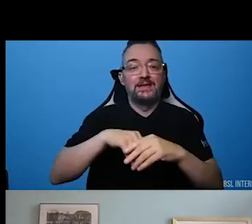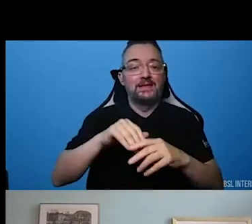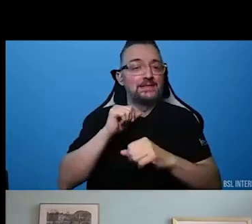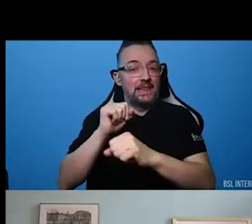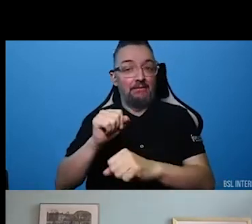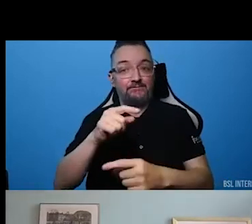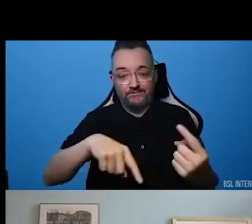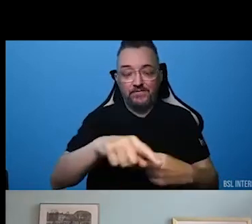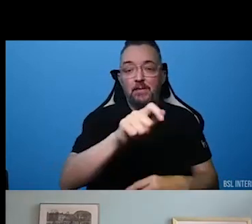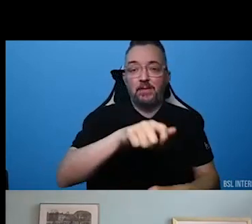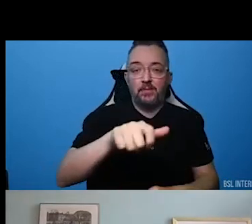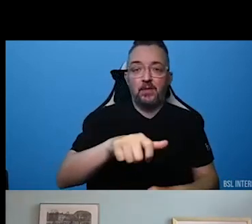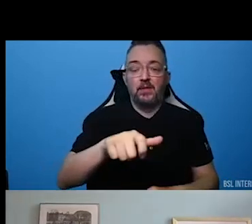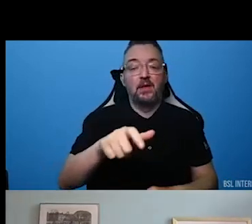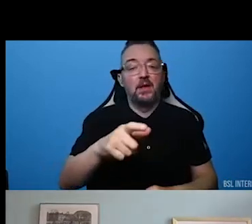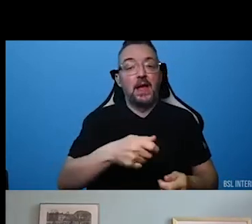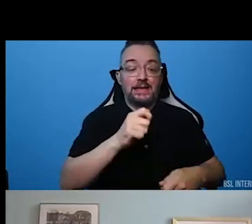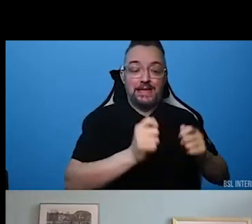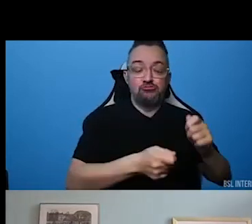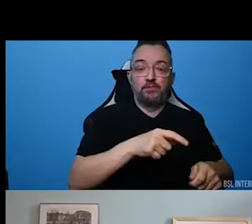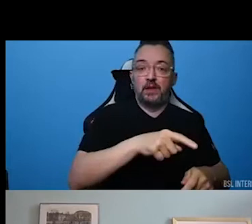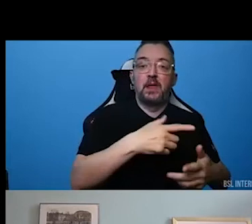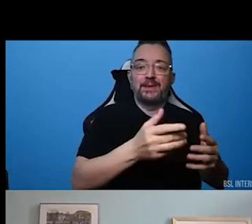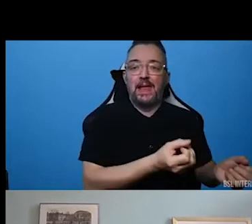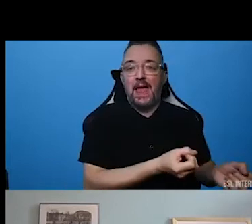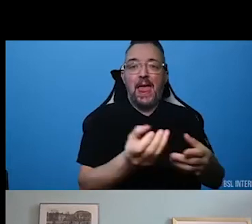And the Caribbean really became the chief export destination